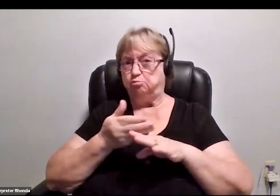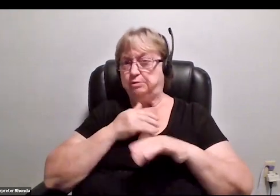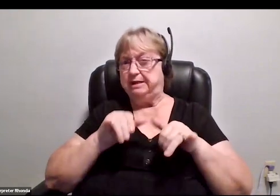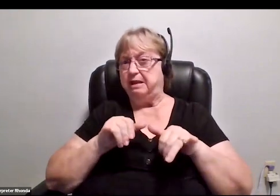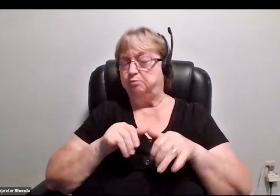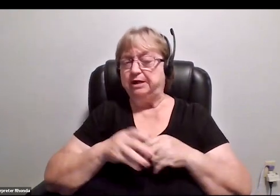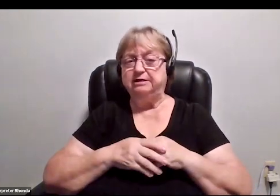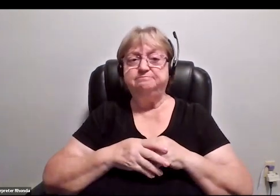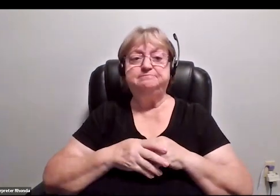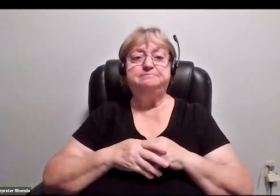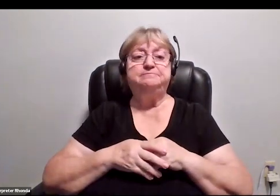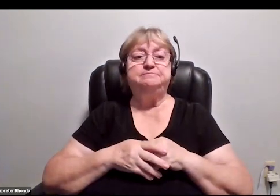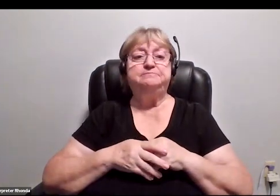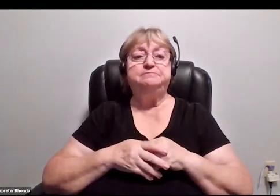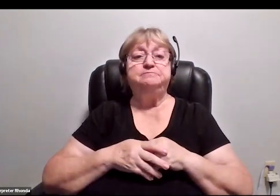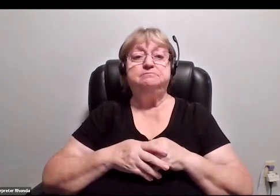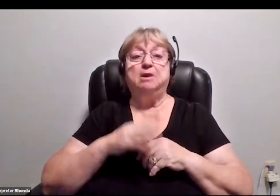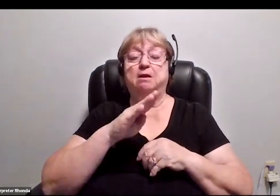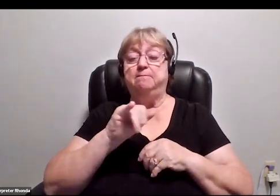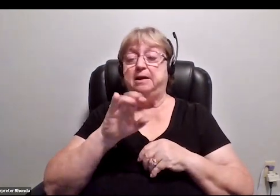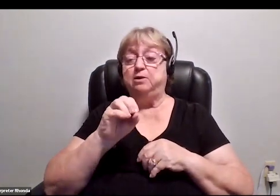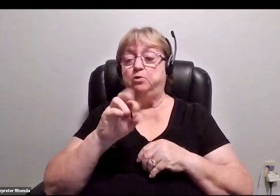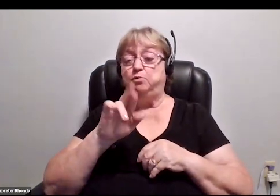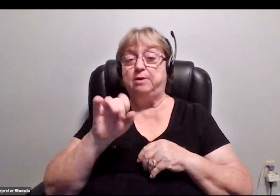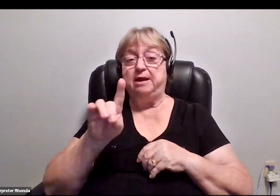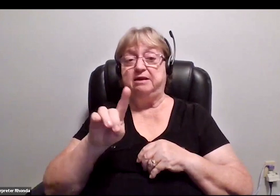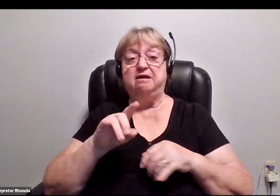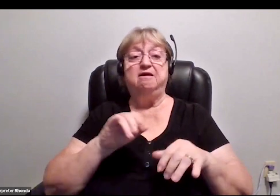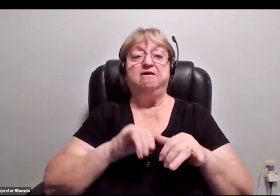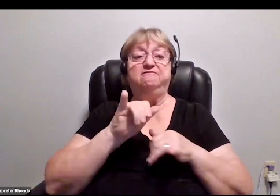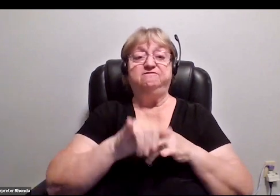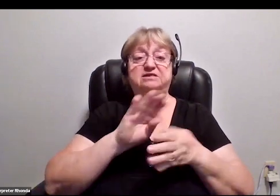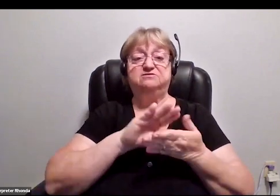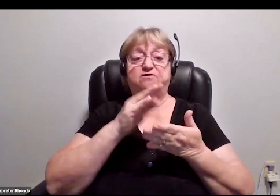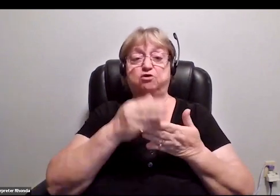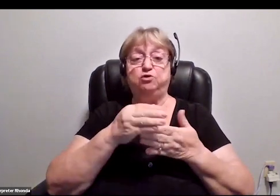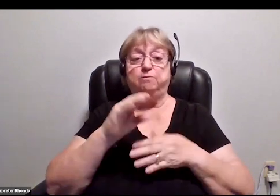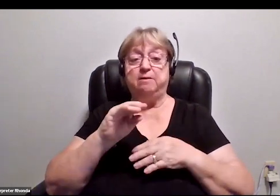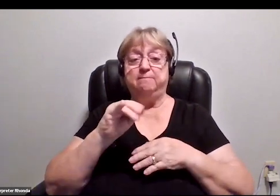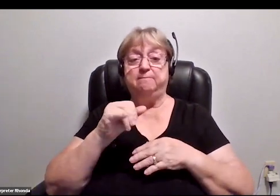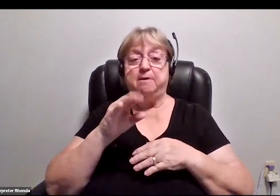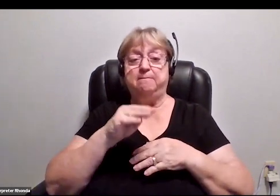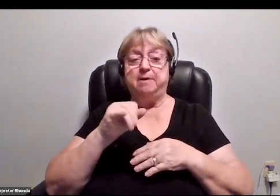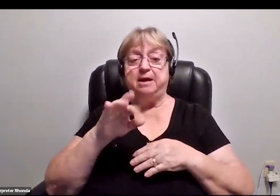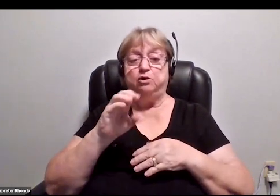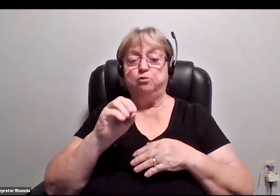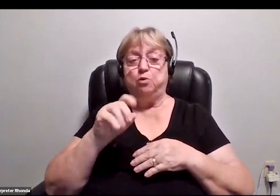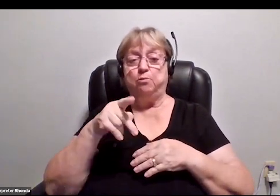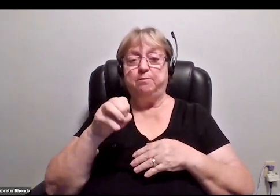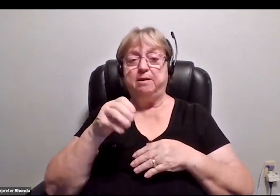Then we also used Bio-Rad's fixed volume micropipettes. These are at set volumes that always can stay the same